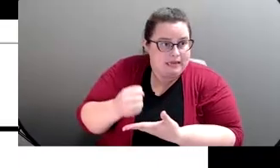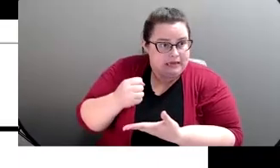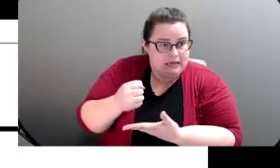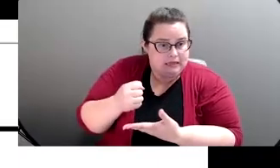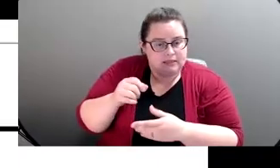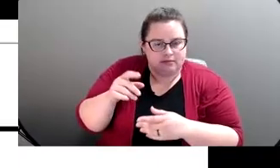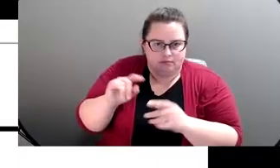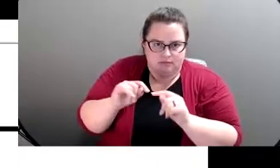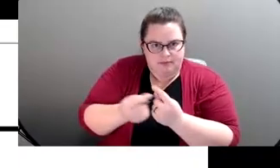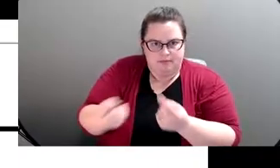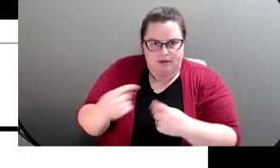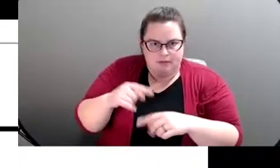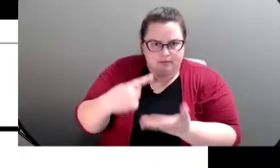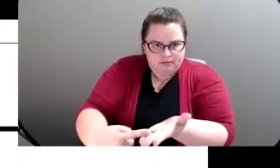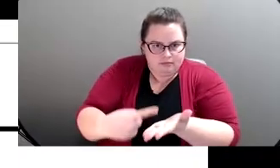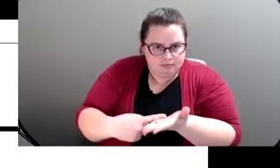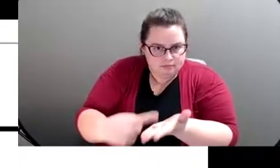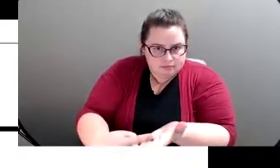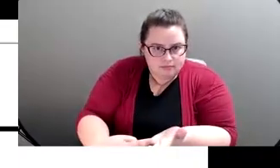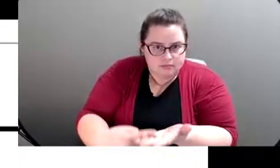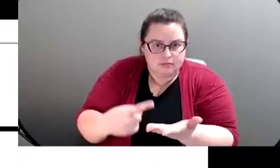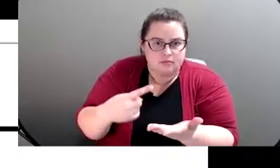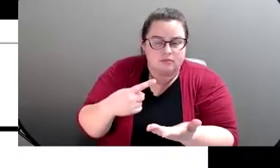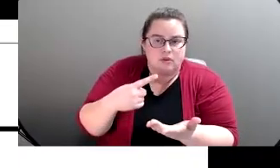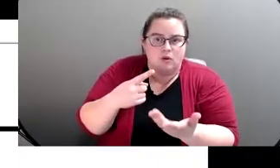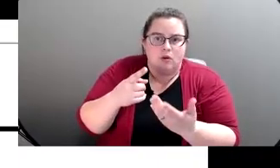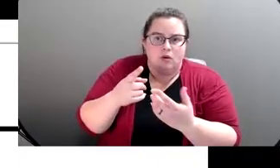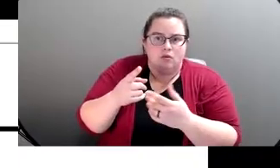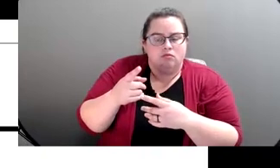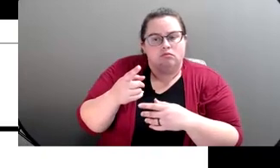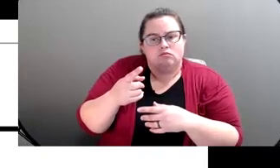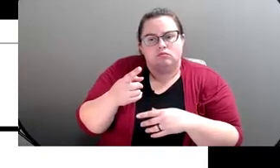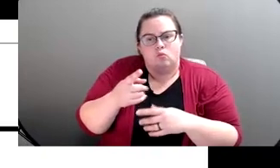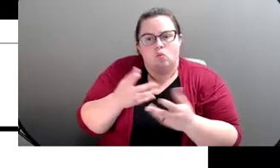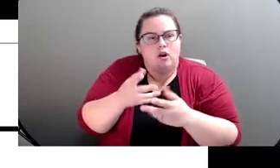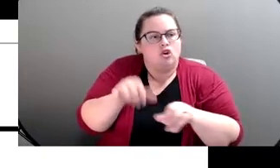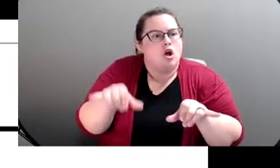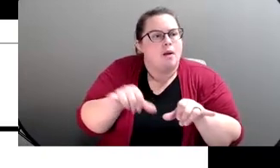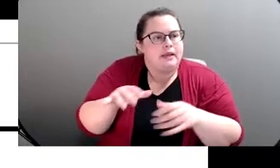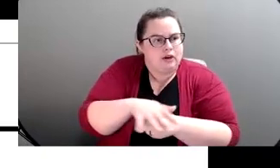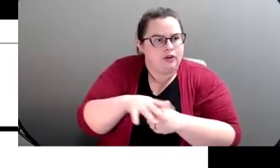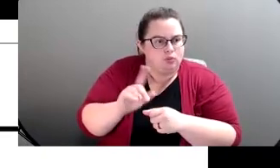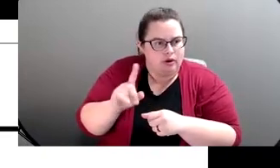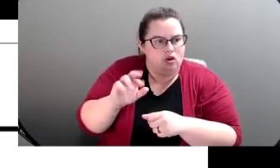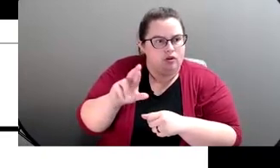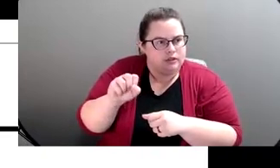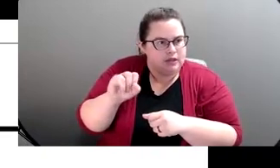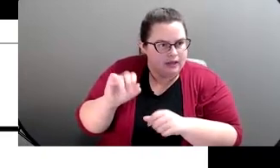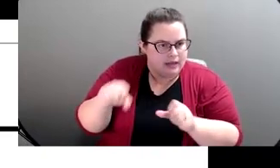you know, some common areas where RSI can occur and most likely, you know, the first places that evaluators